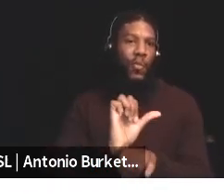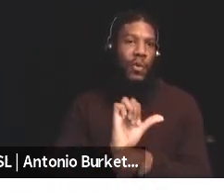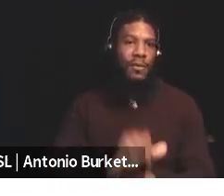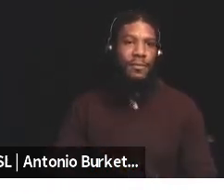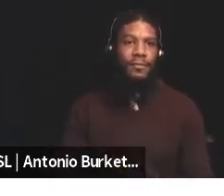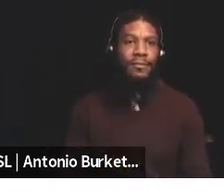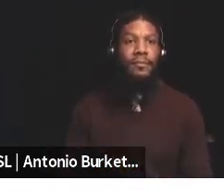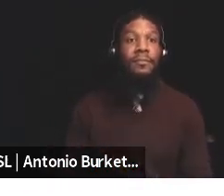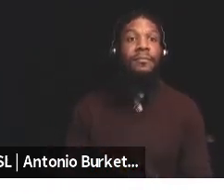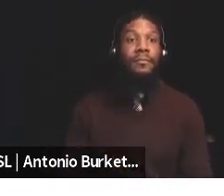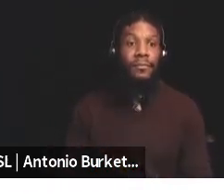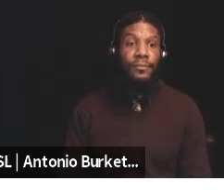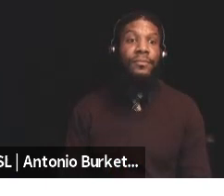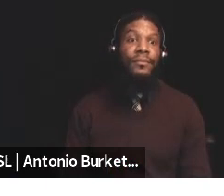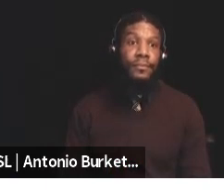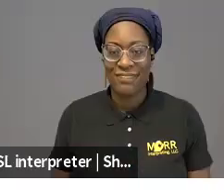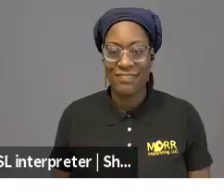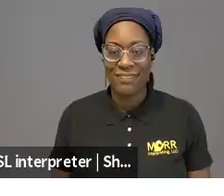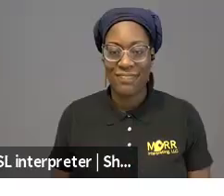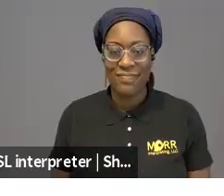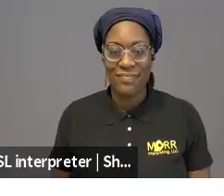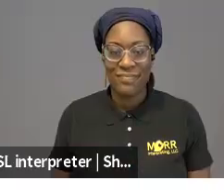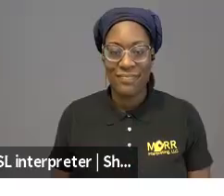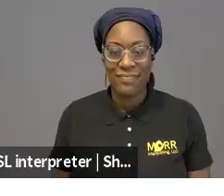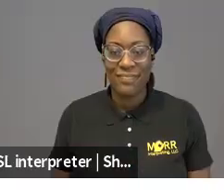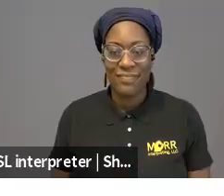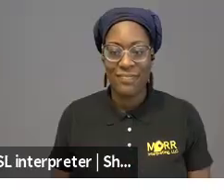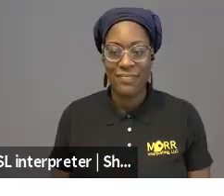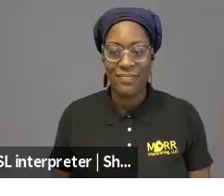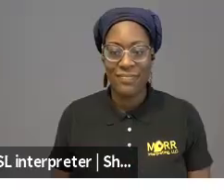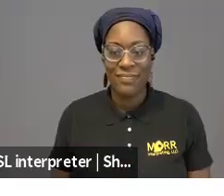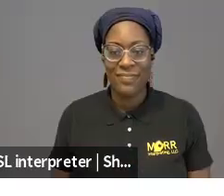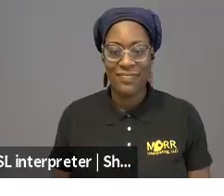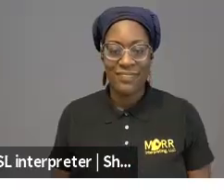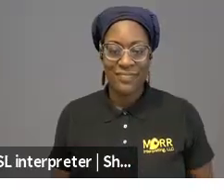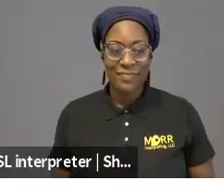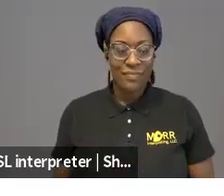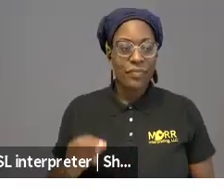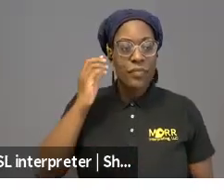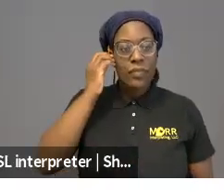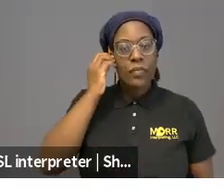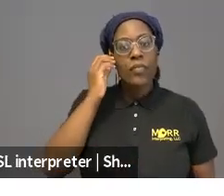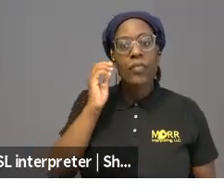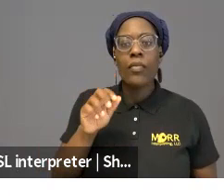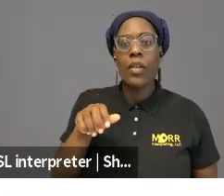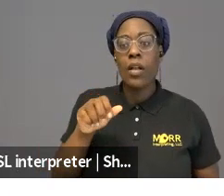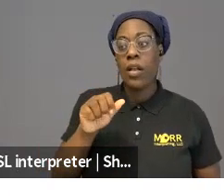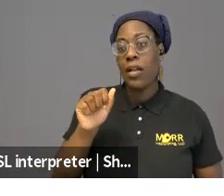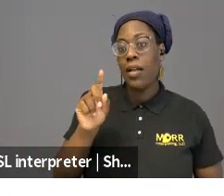[Beth] Another important place interdependence can occur is between administrators at an institution.